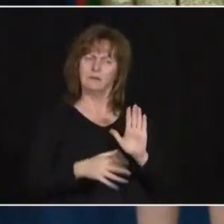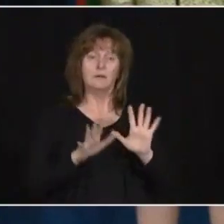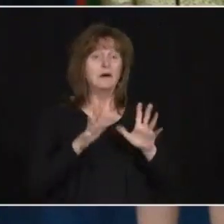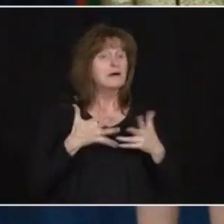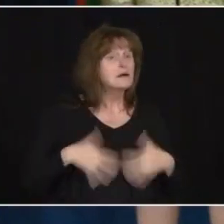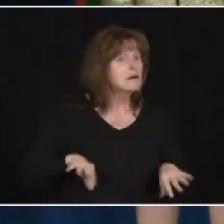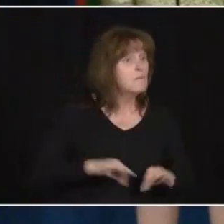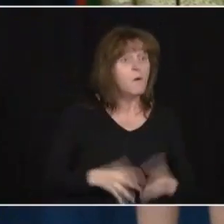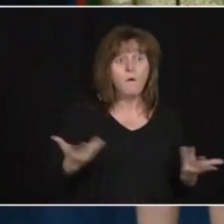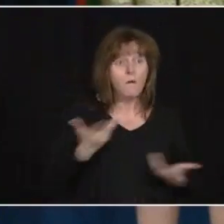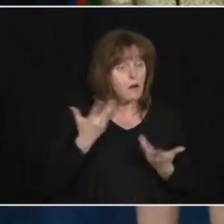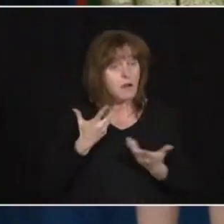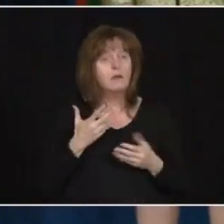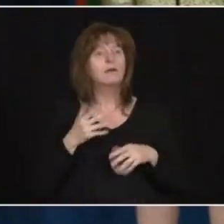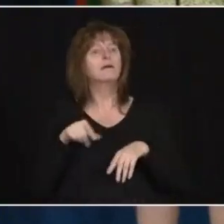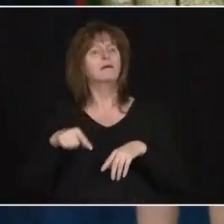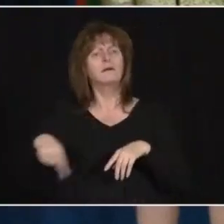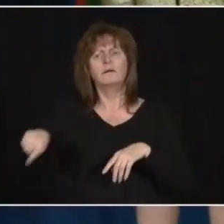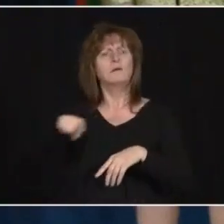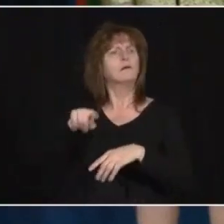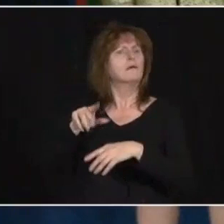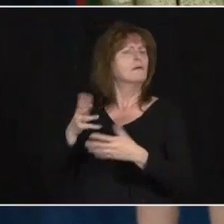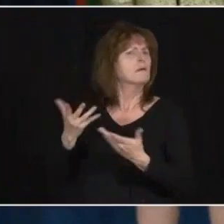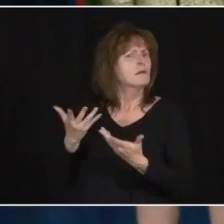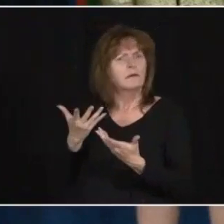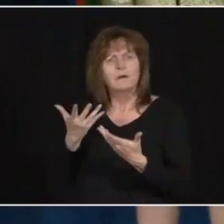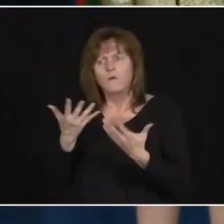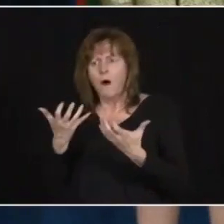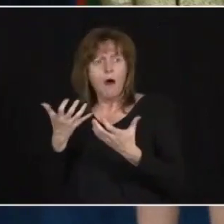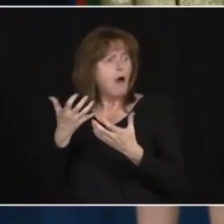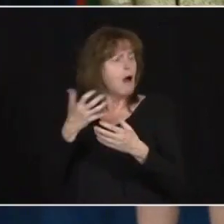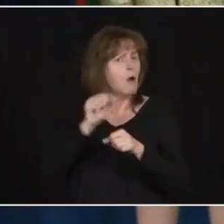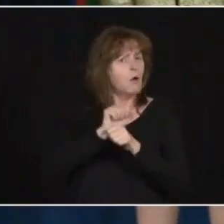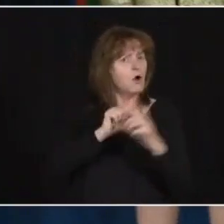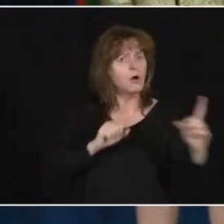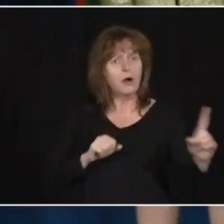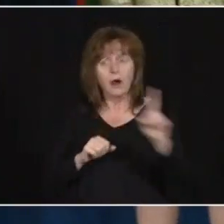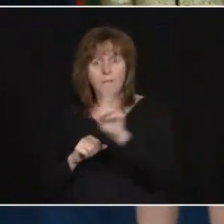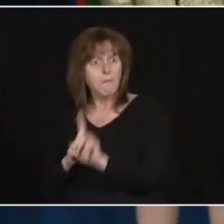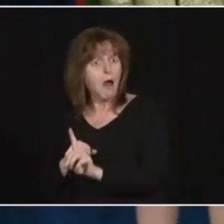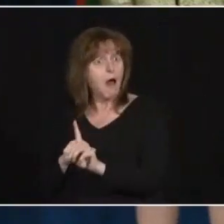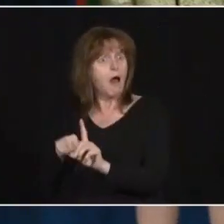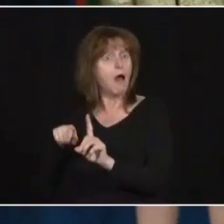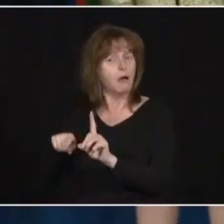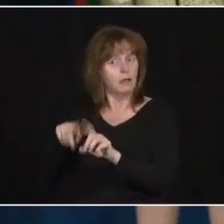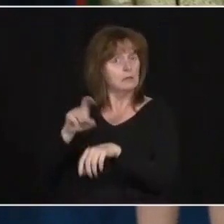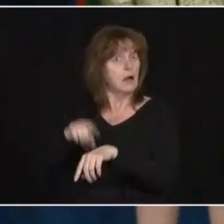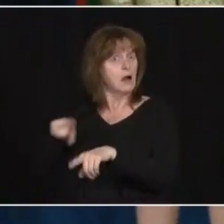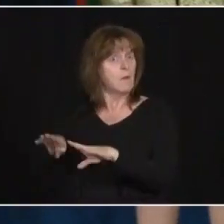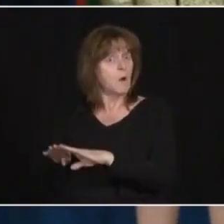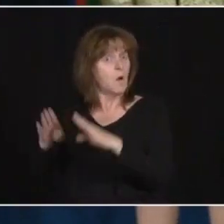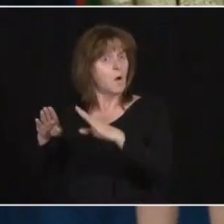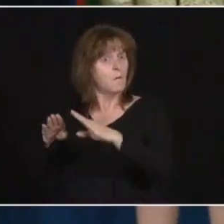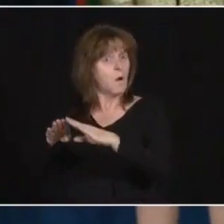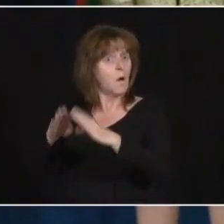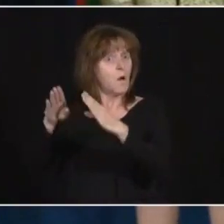businesses, obviously, to have their workers come back and show up when those specific businesses open.